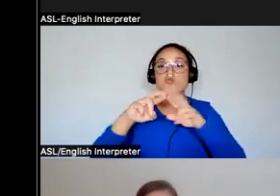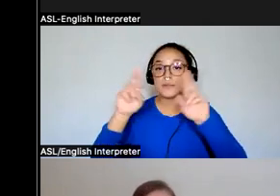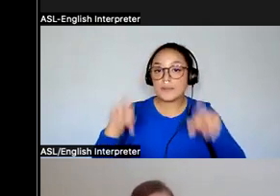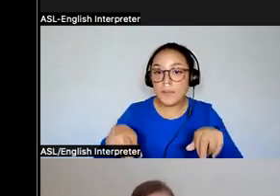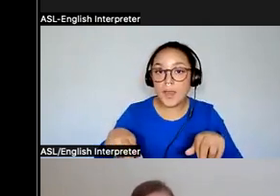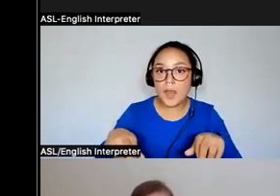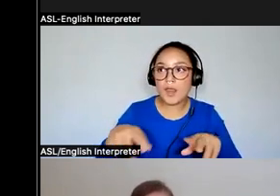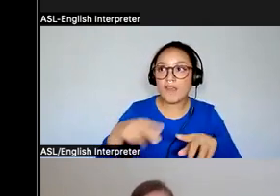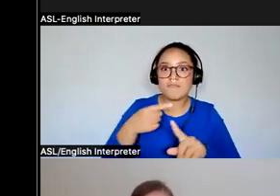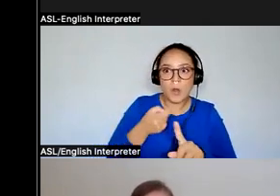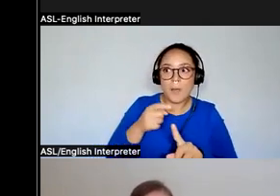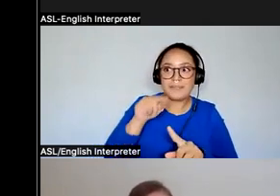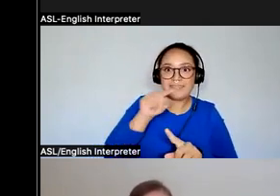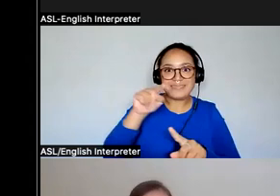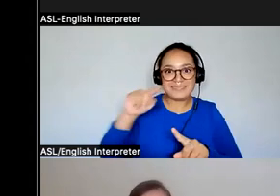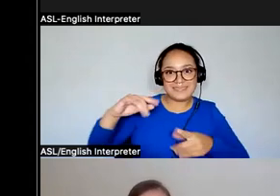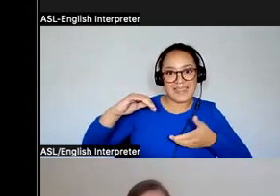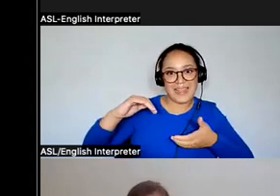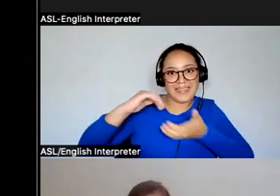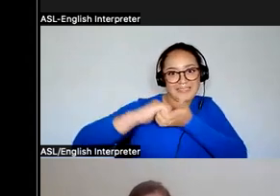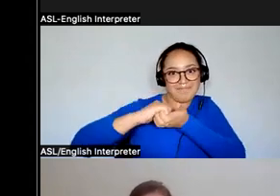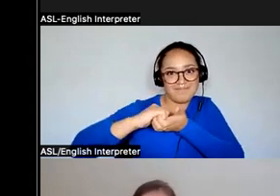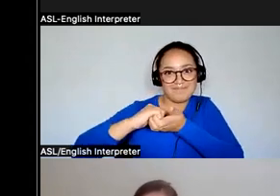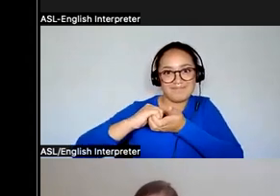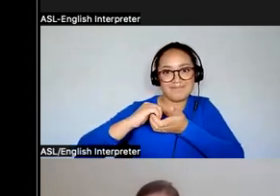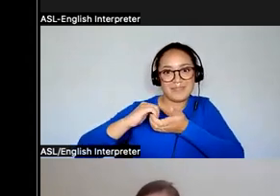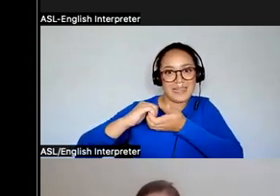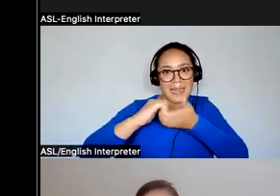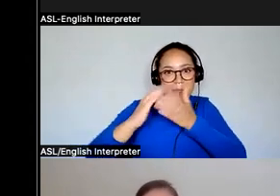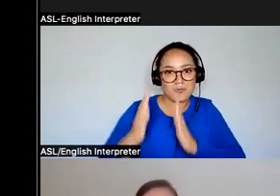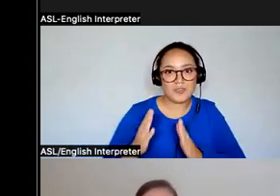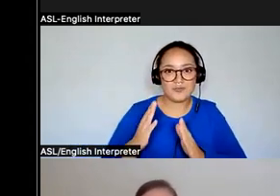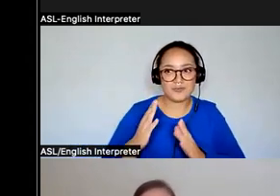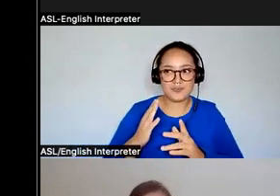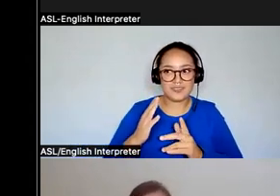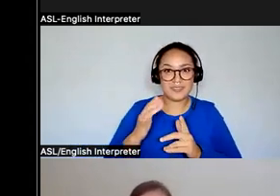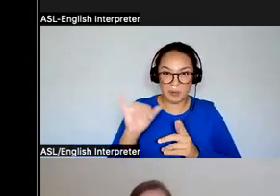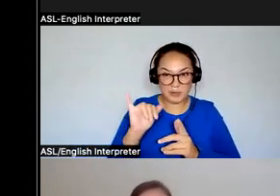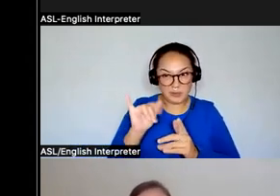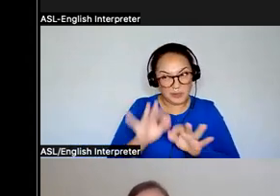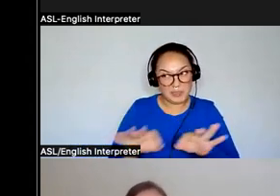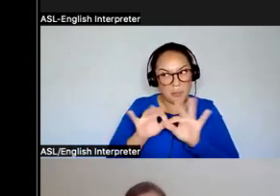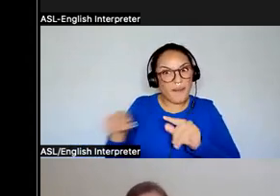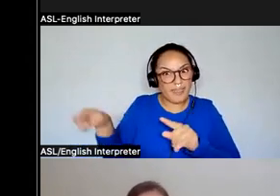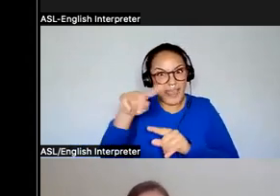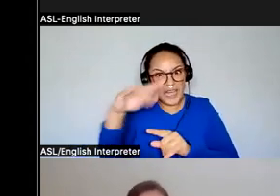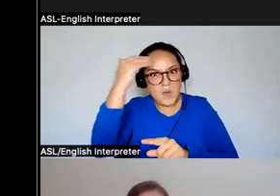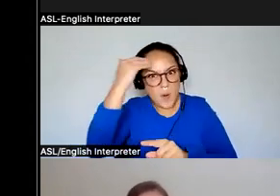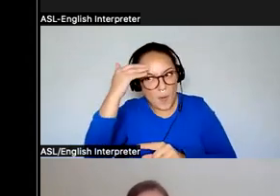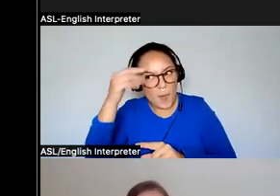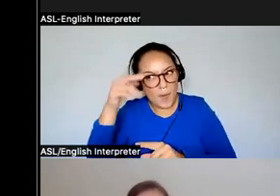And we also ask you that these people know that you included them on your application. So that sometimes takes time.